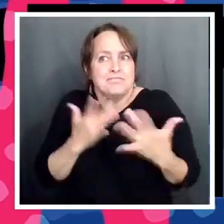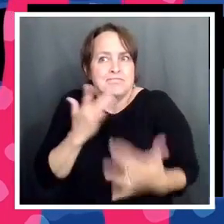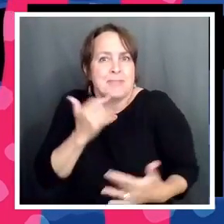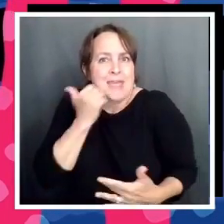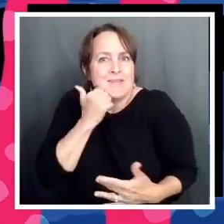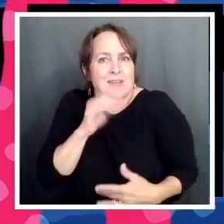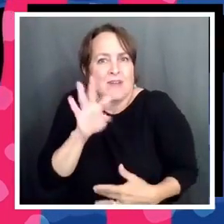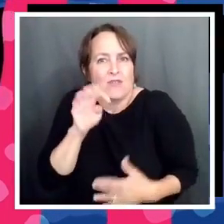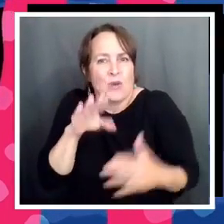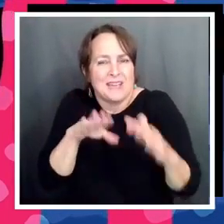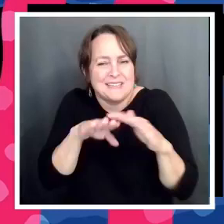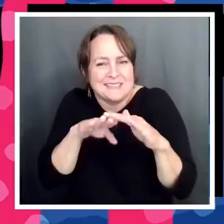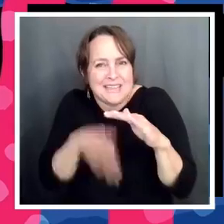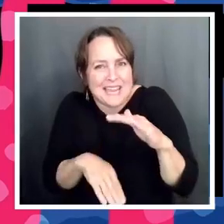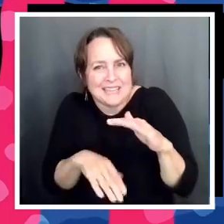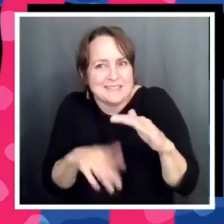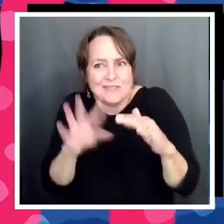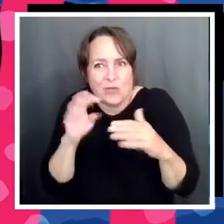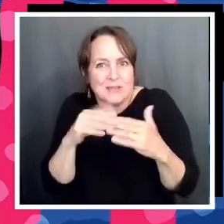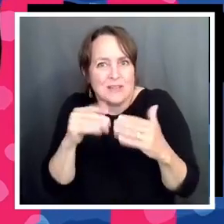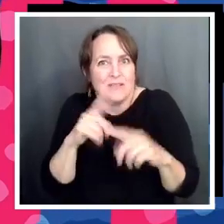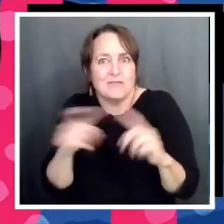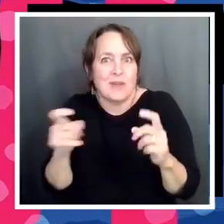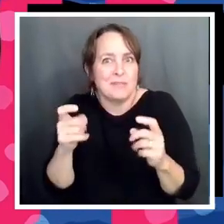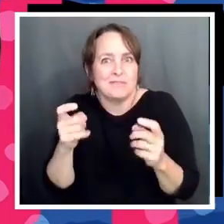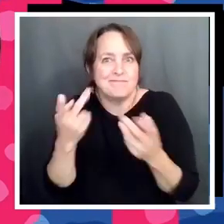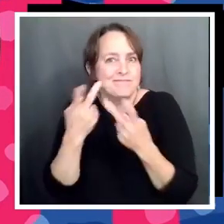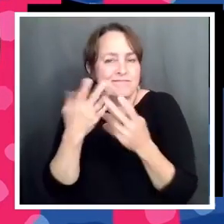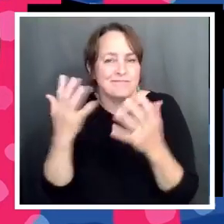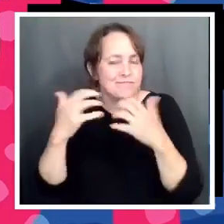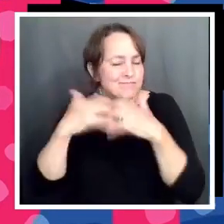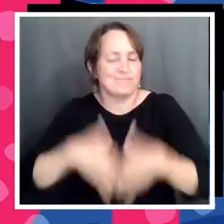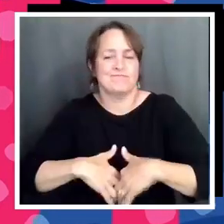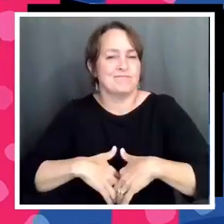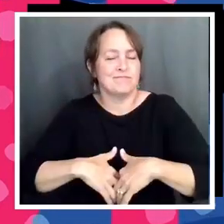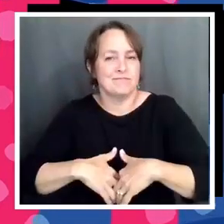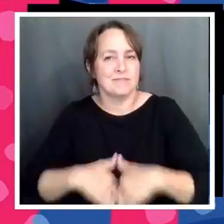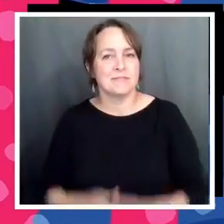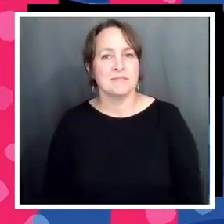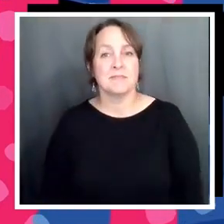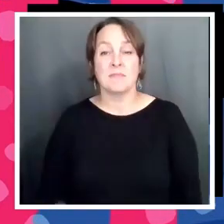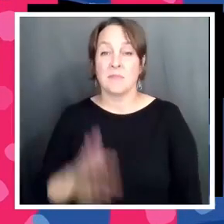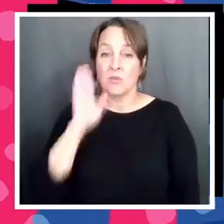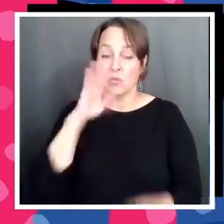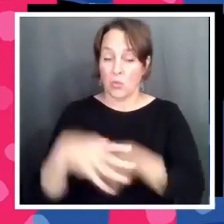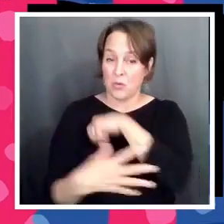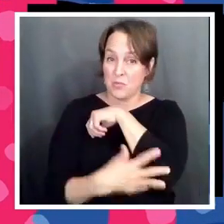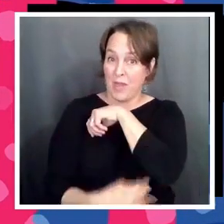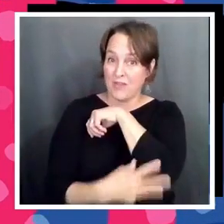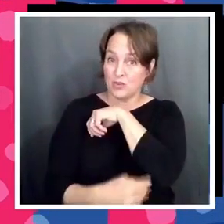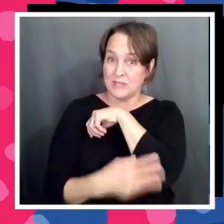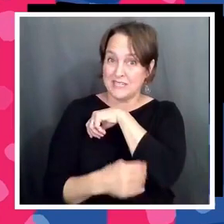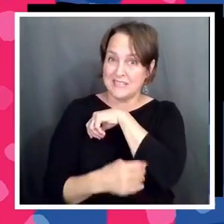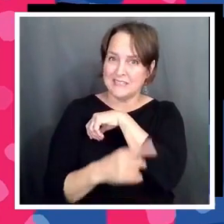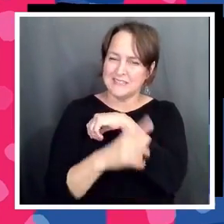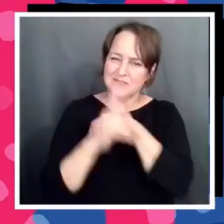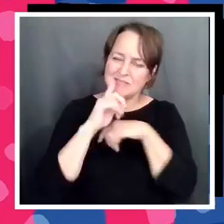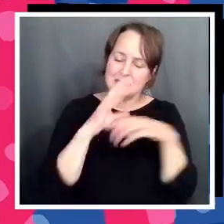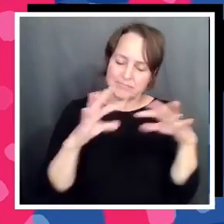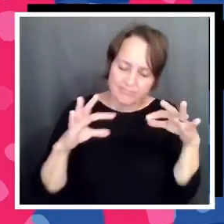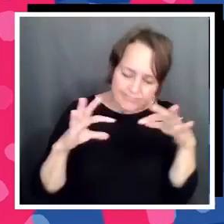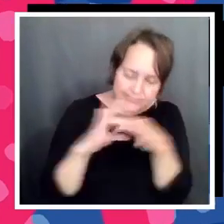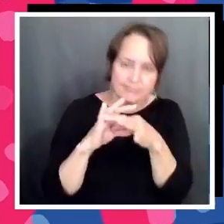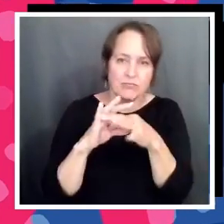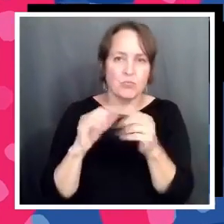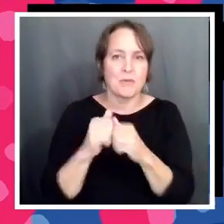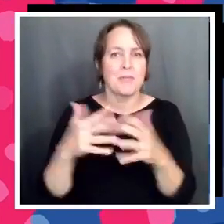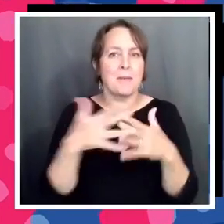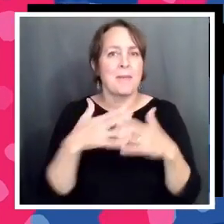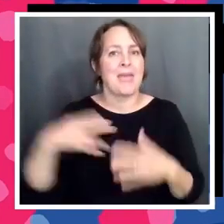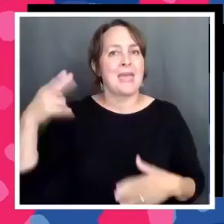OF US WERE POOR OR LOW INCOME